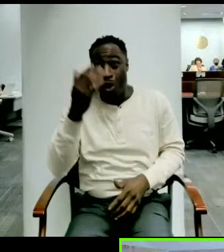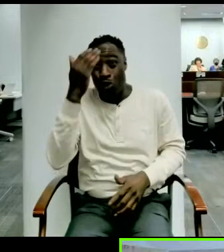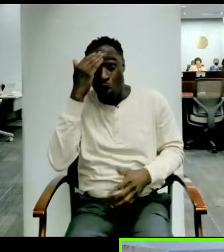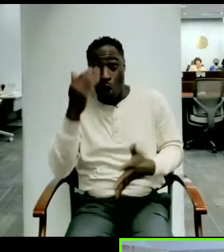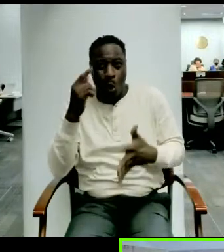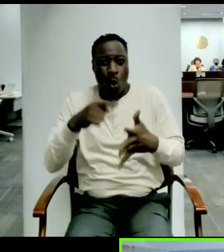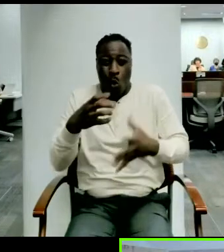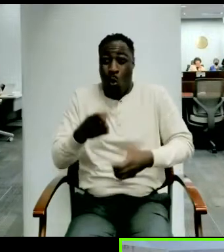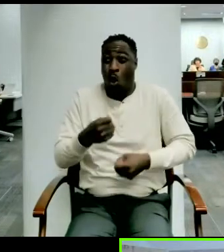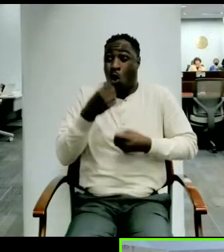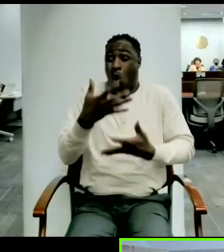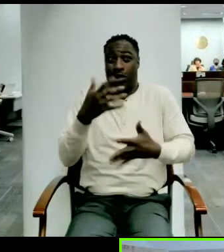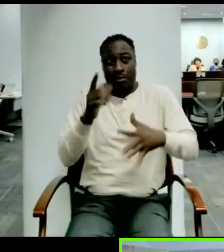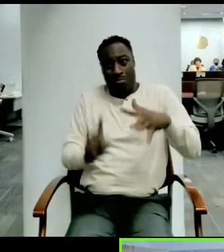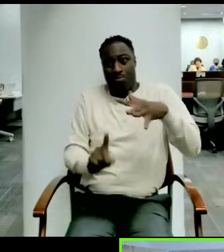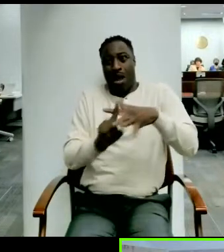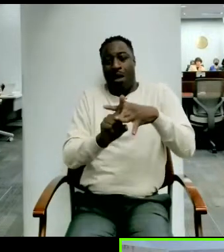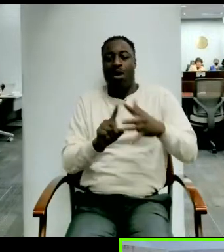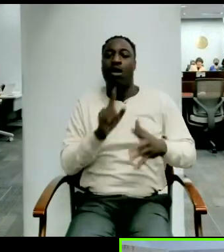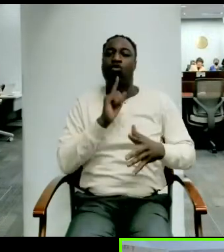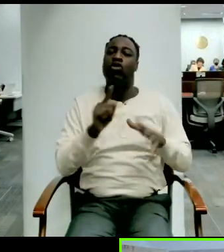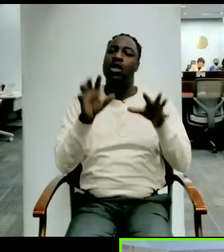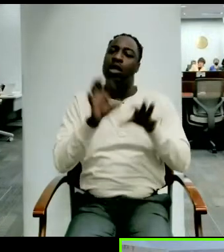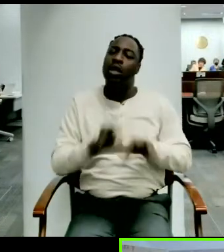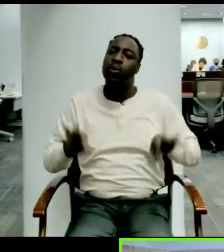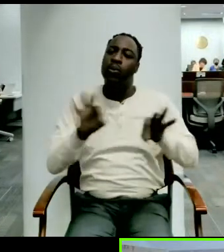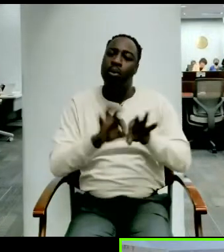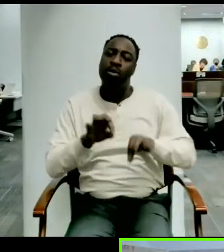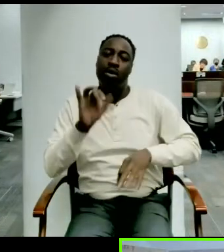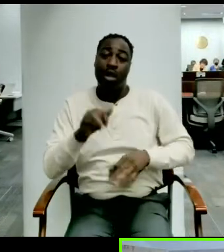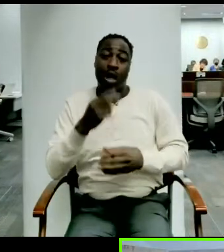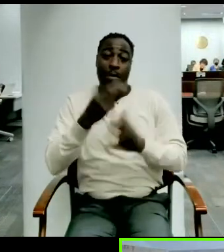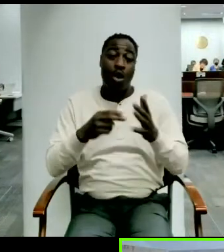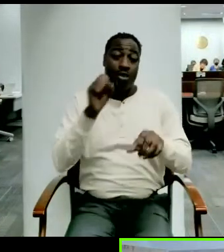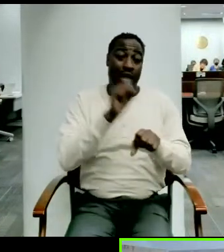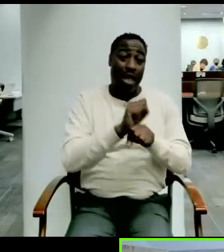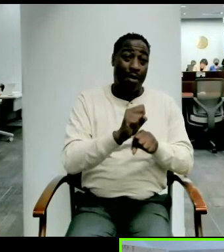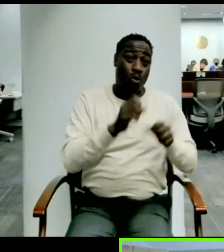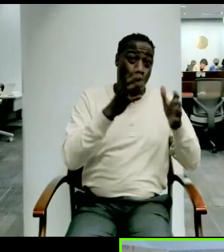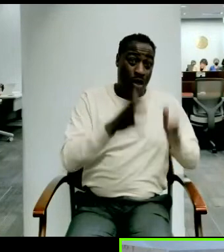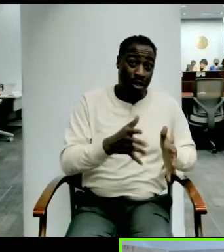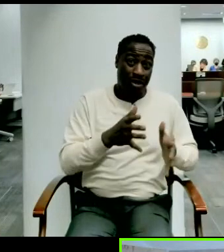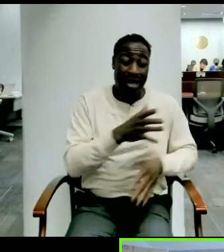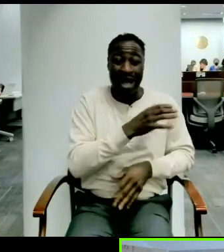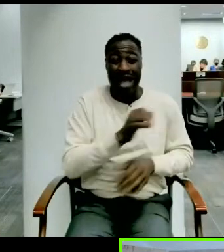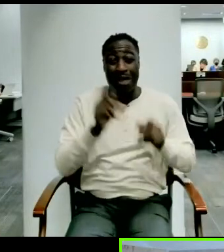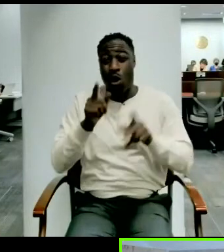But it is really important that both the employees and the employers recognize this